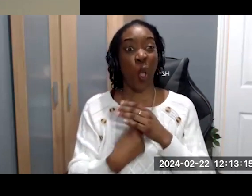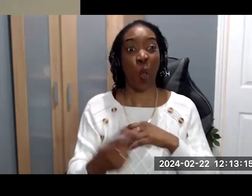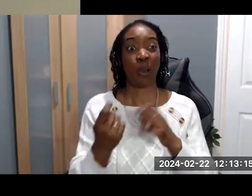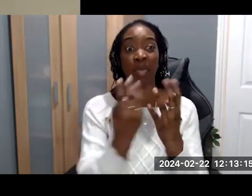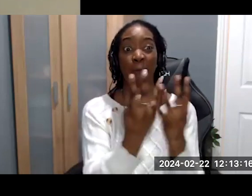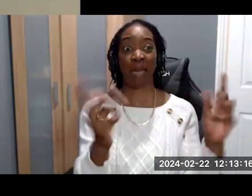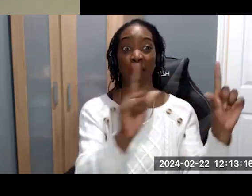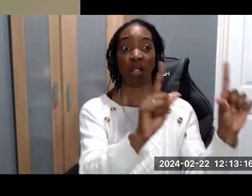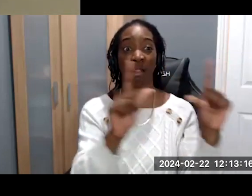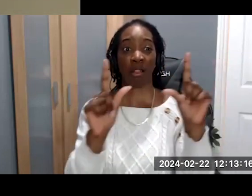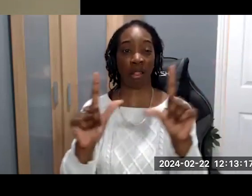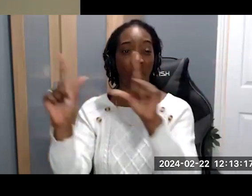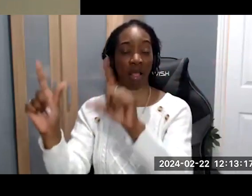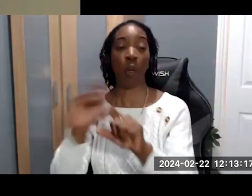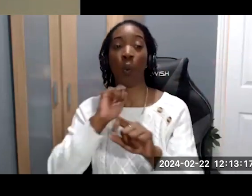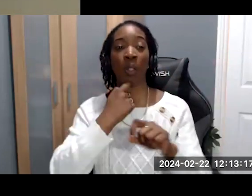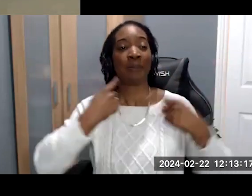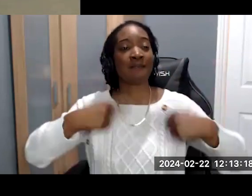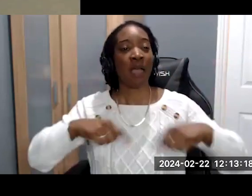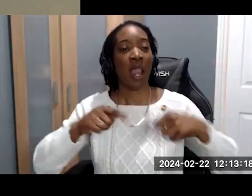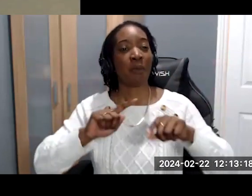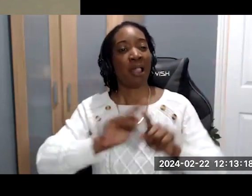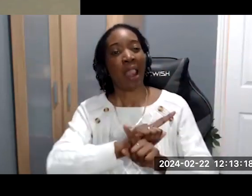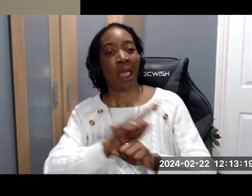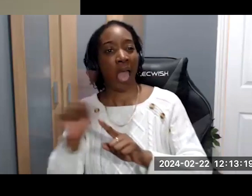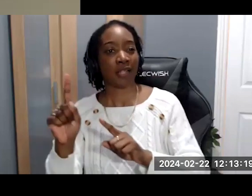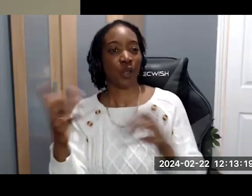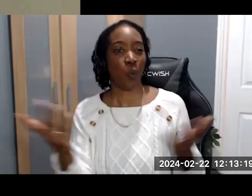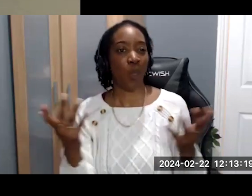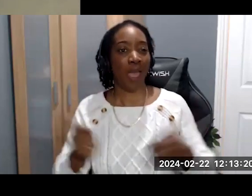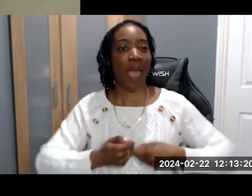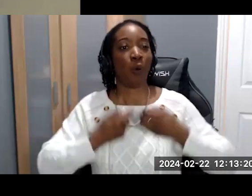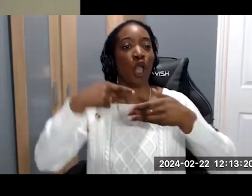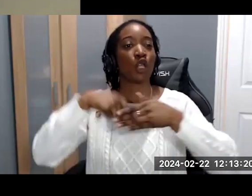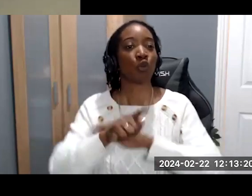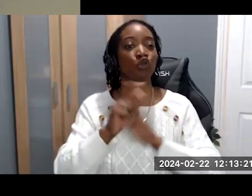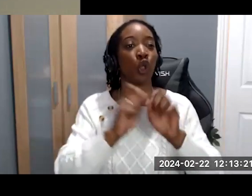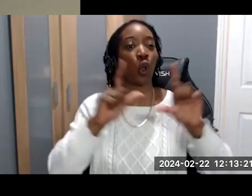this will become available afterwards on Stopgap Dance Company's YouTube channel